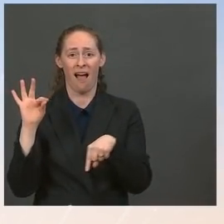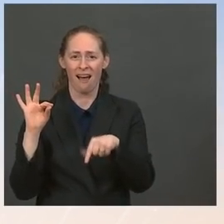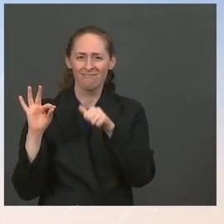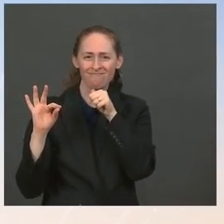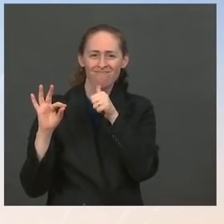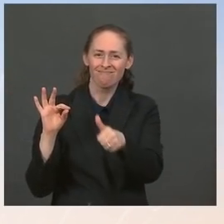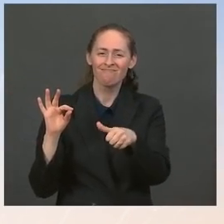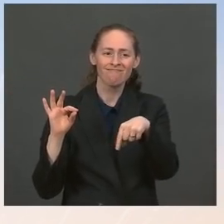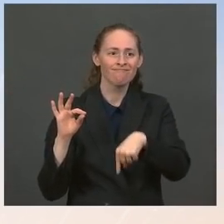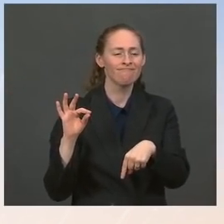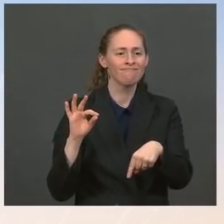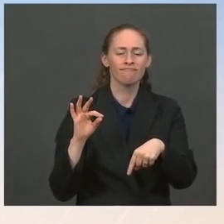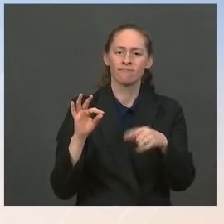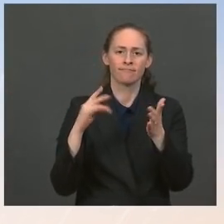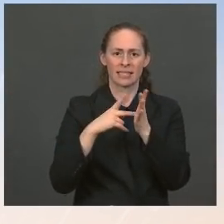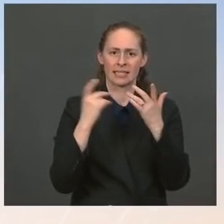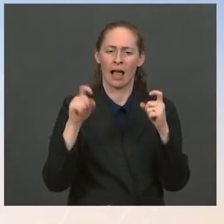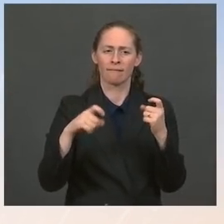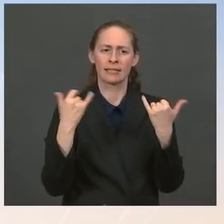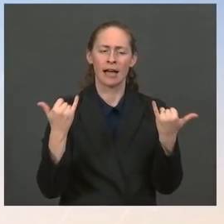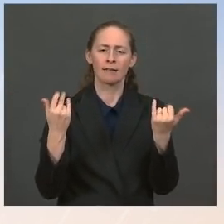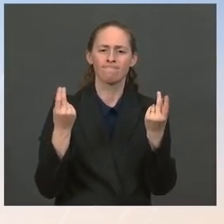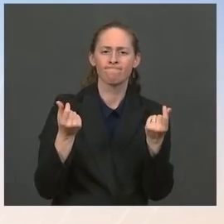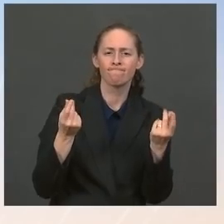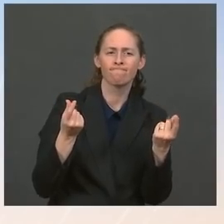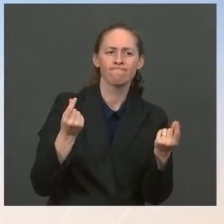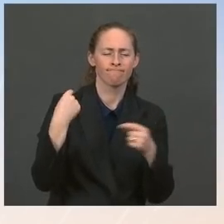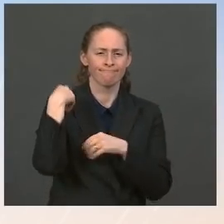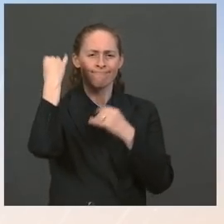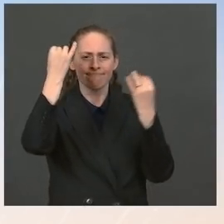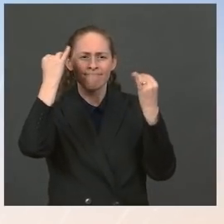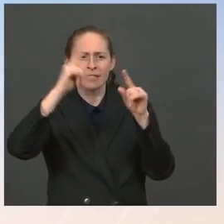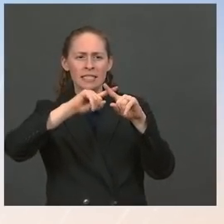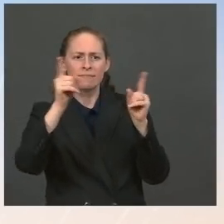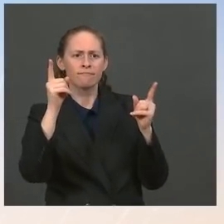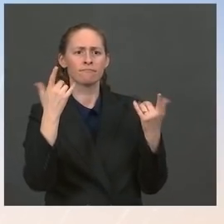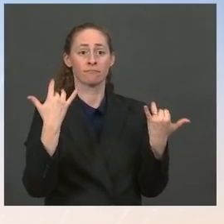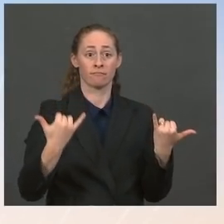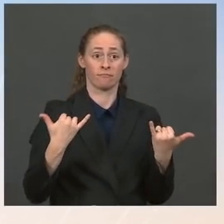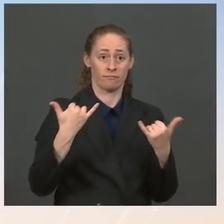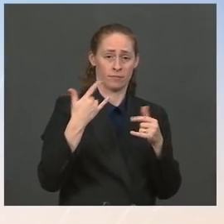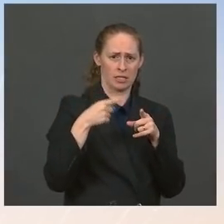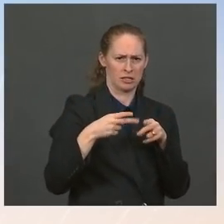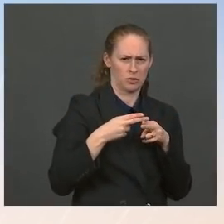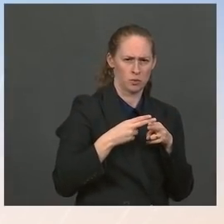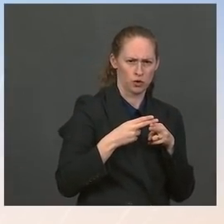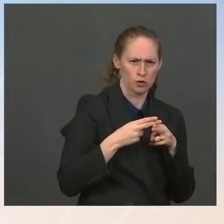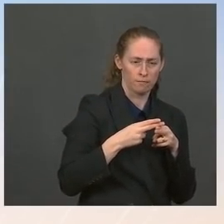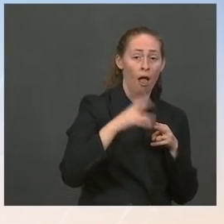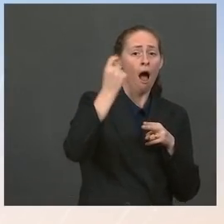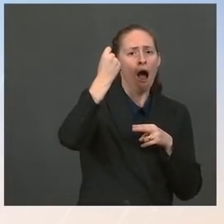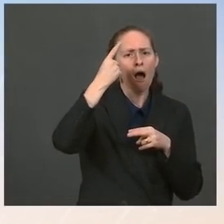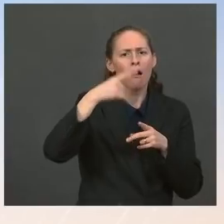for that immediate short-term boost for the economy. It's short term, but it's long term. That's why the President talks about looking back on this moment from the 2050s.